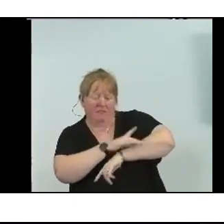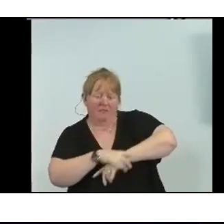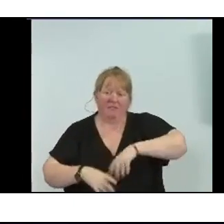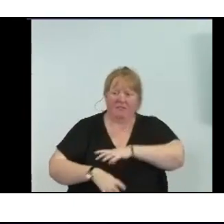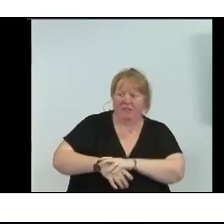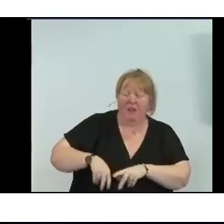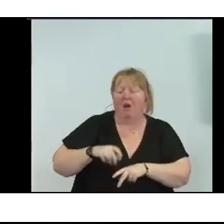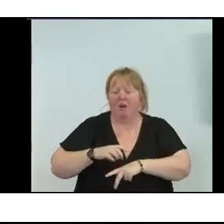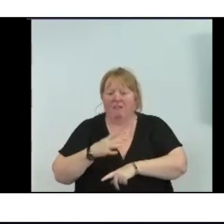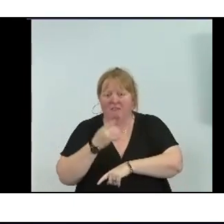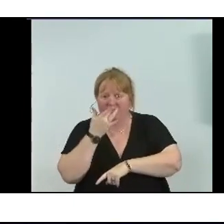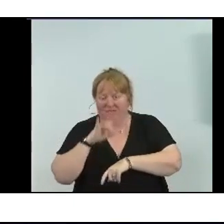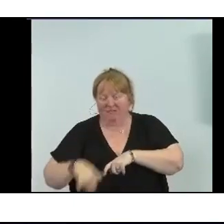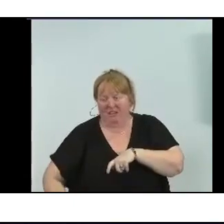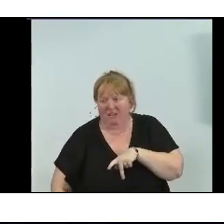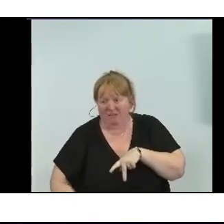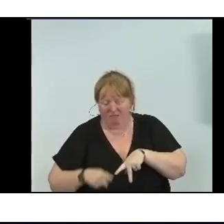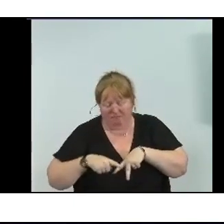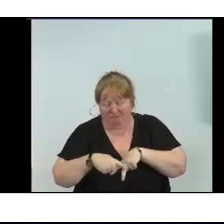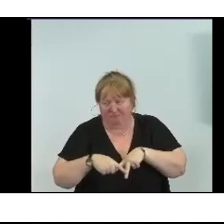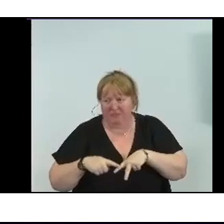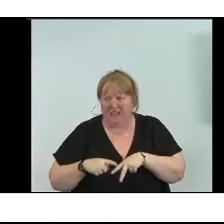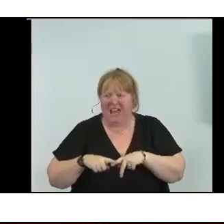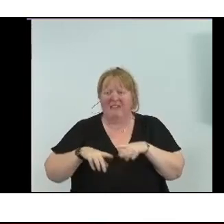and I have a limb difference on my left hand. [Tegan] Hi,